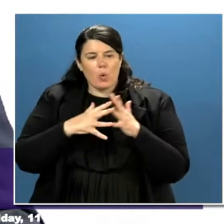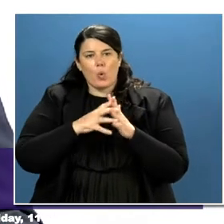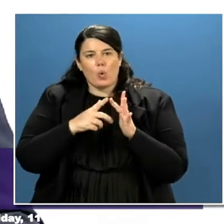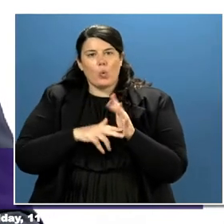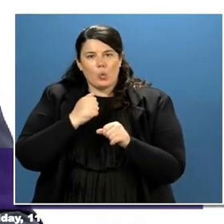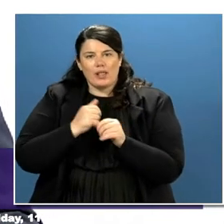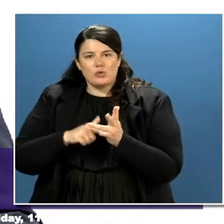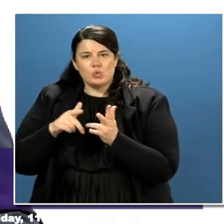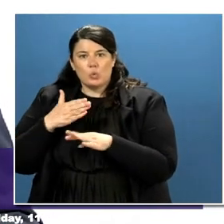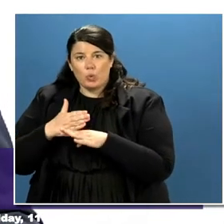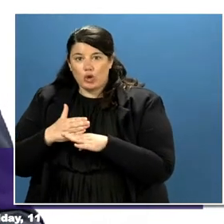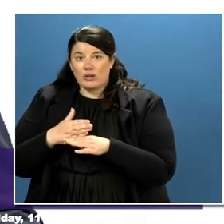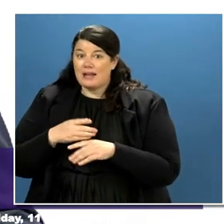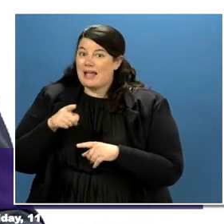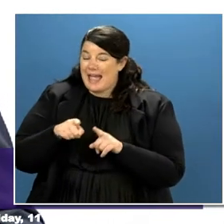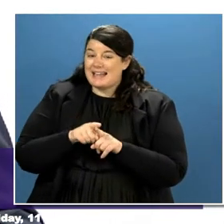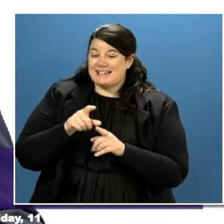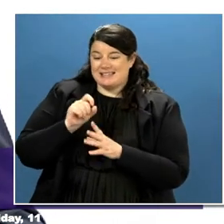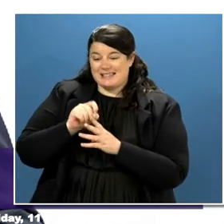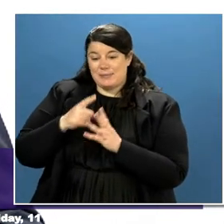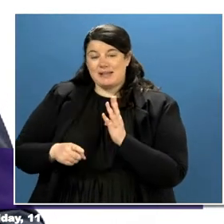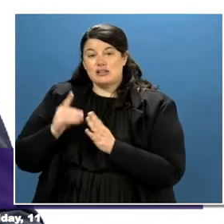There is some reform to the Disability Discrimination Act should of course take